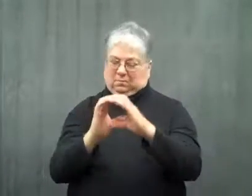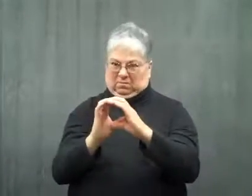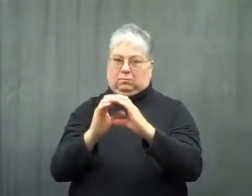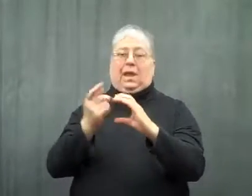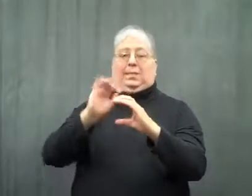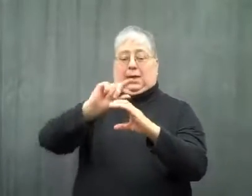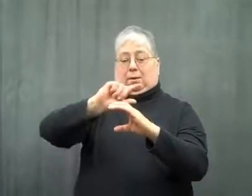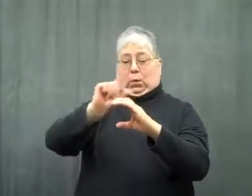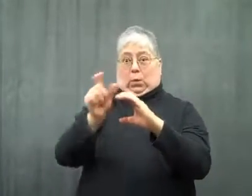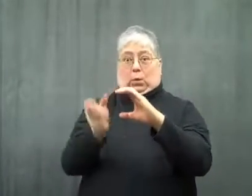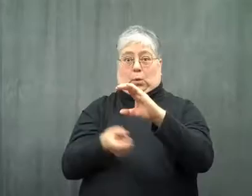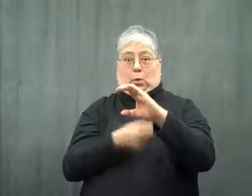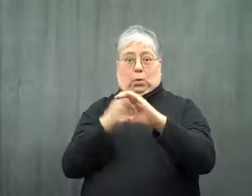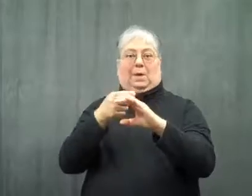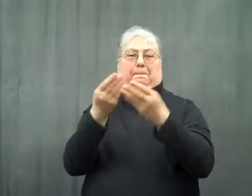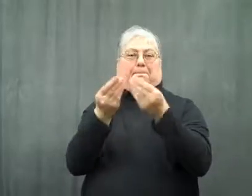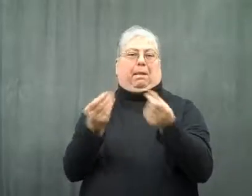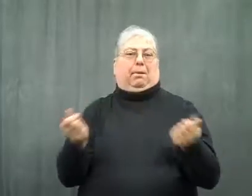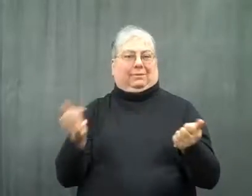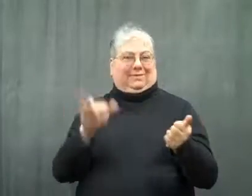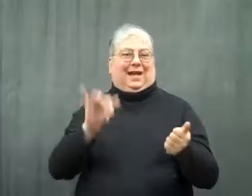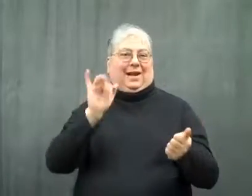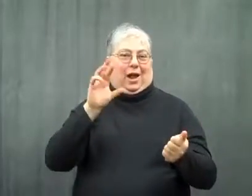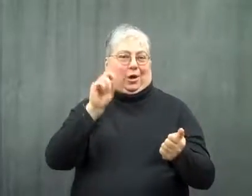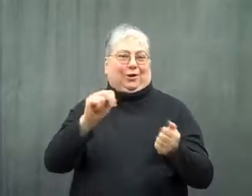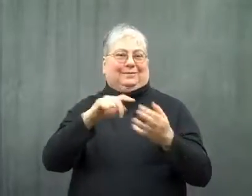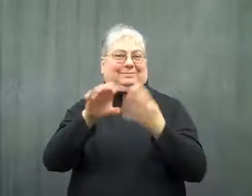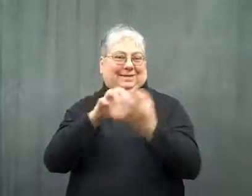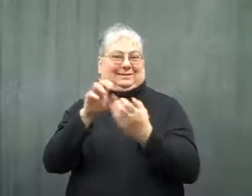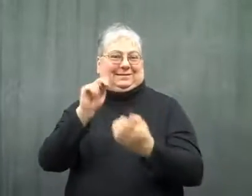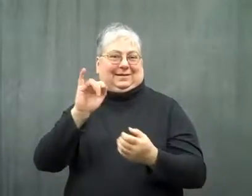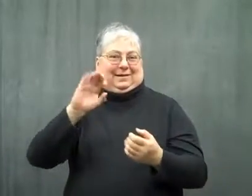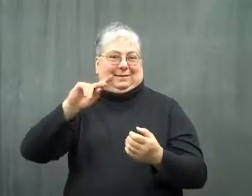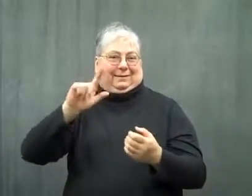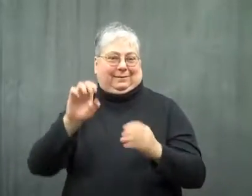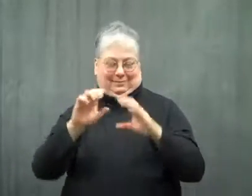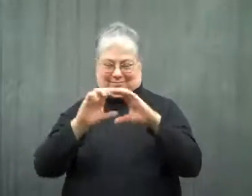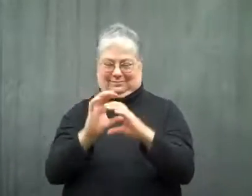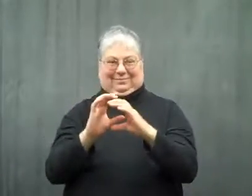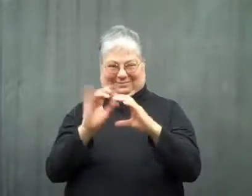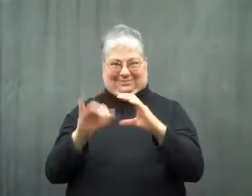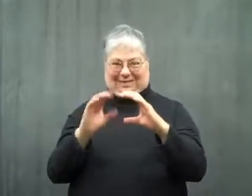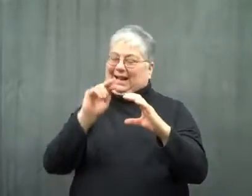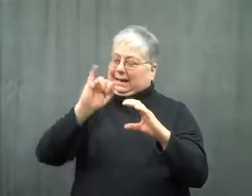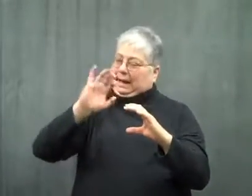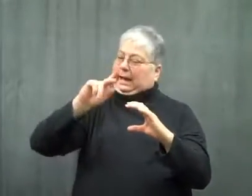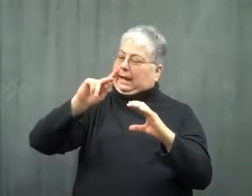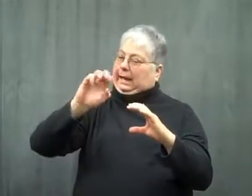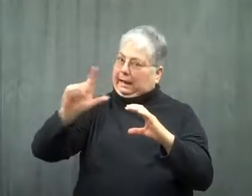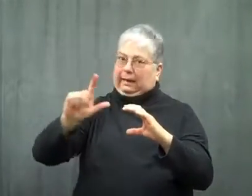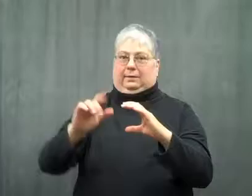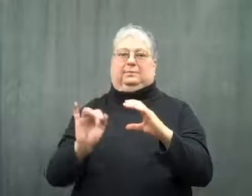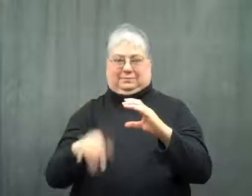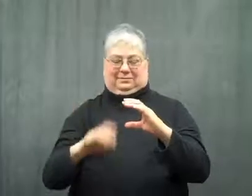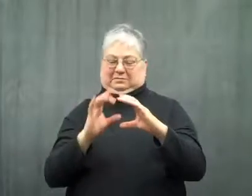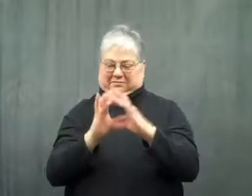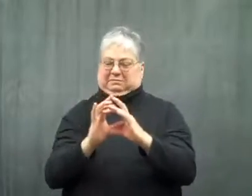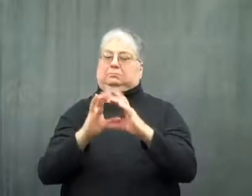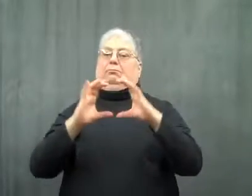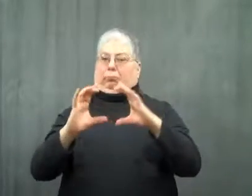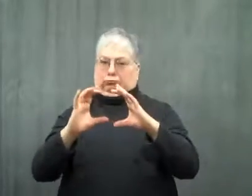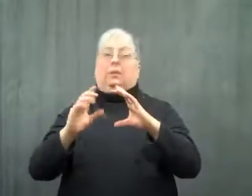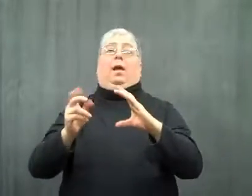Surrounding the core is melted iron and nickel.